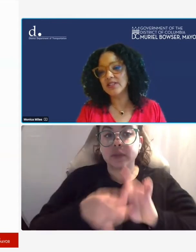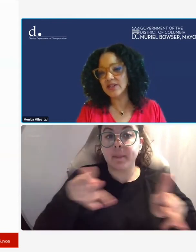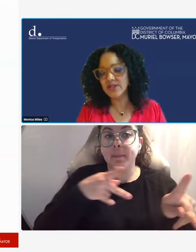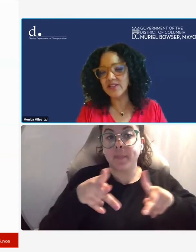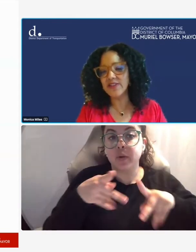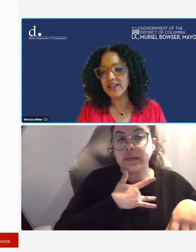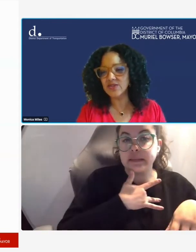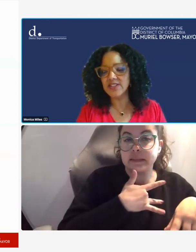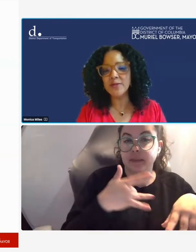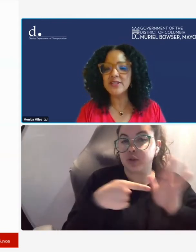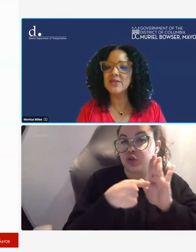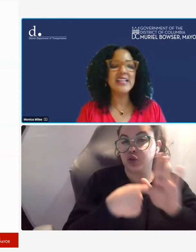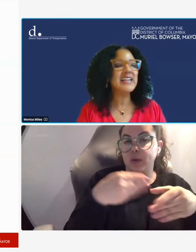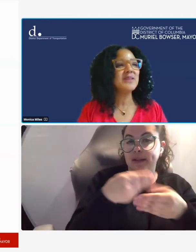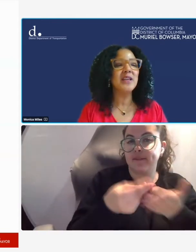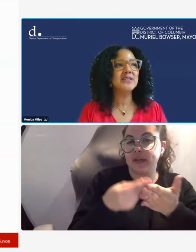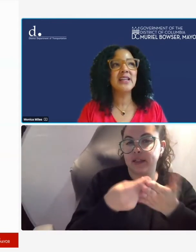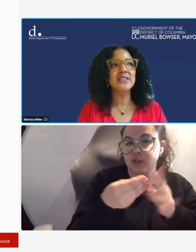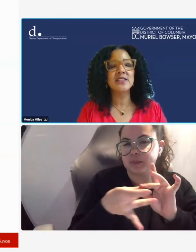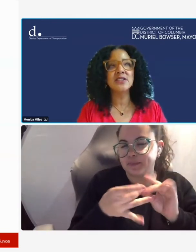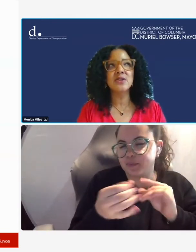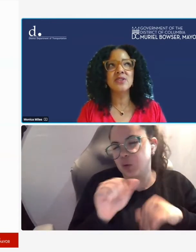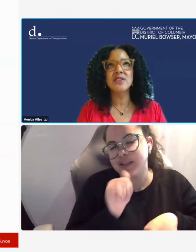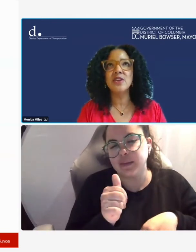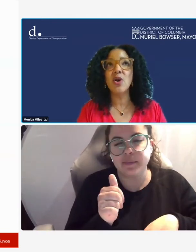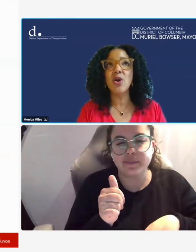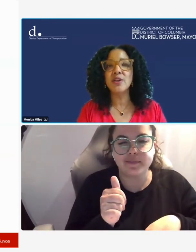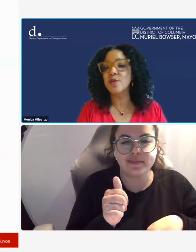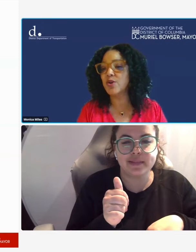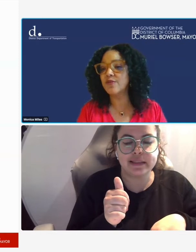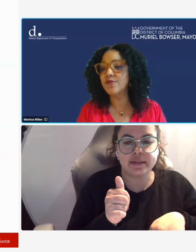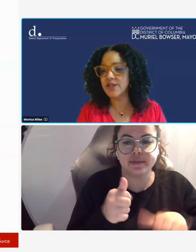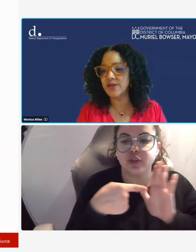the financial statement so it's not something it's not it's disclosed in the audit report footnotes